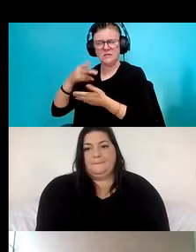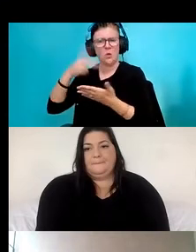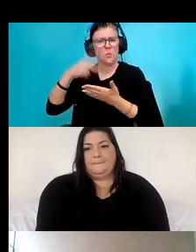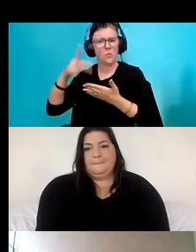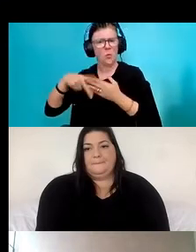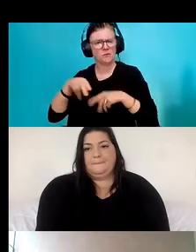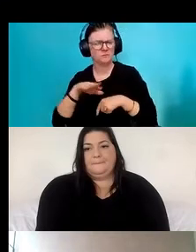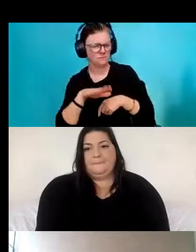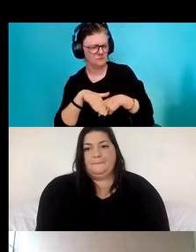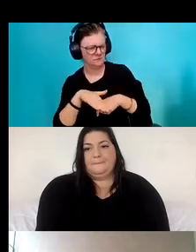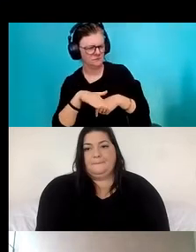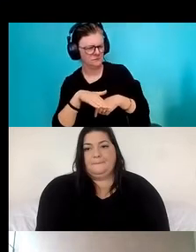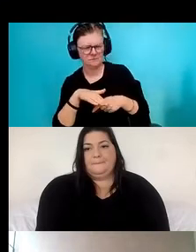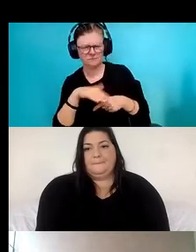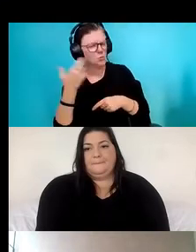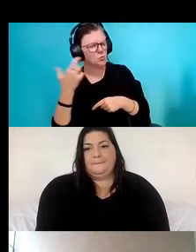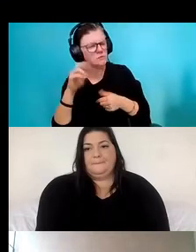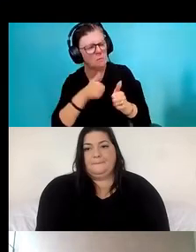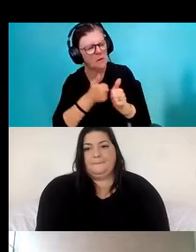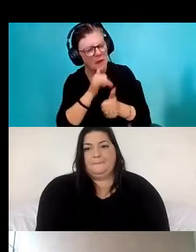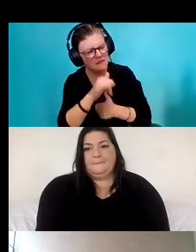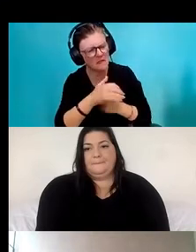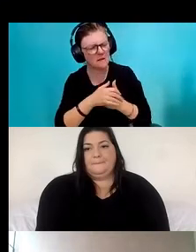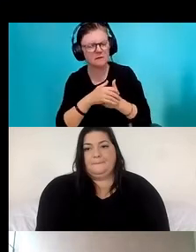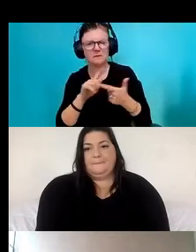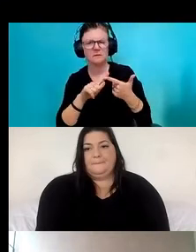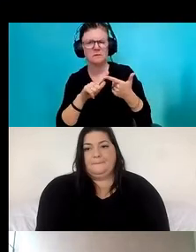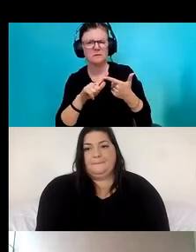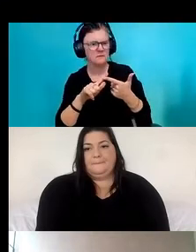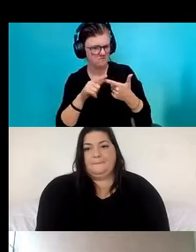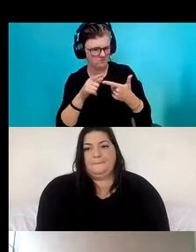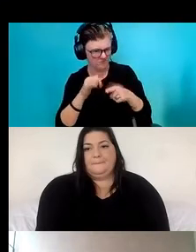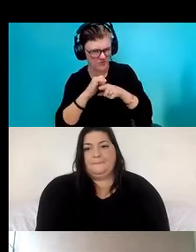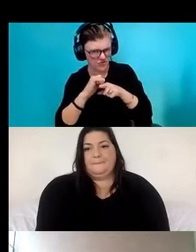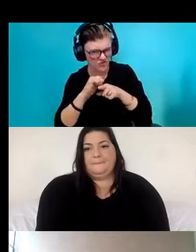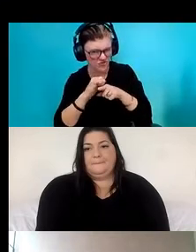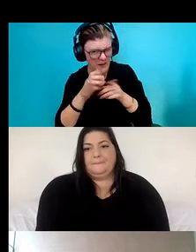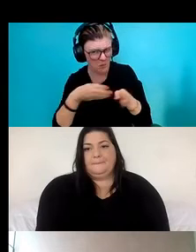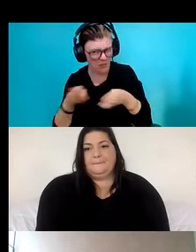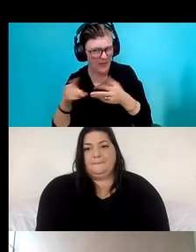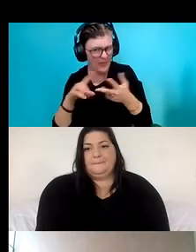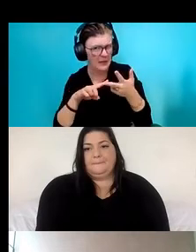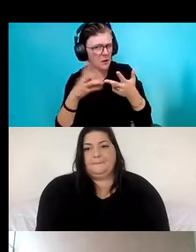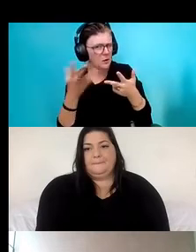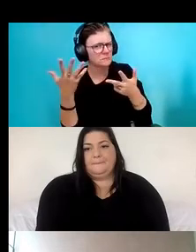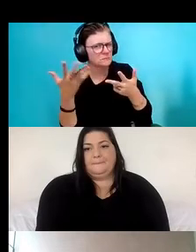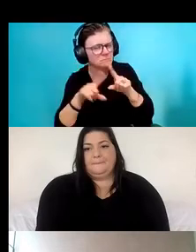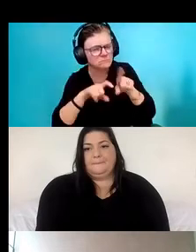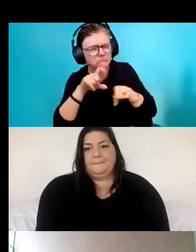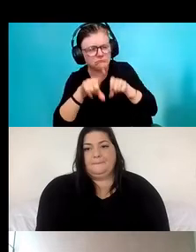about what's behind that, see if there's any training needs, or other issues that they might help